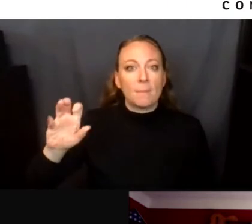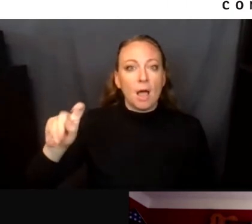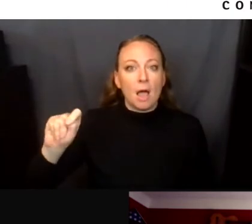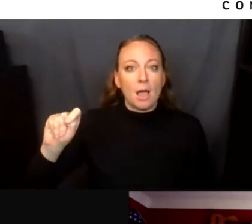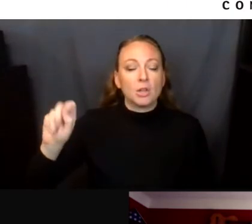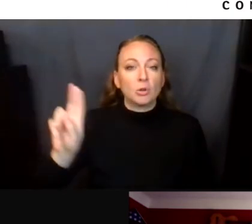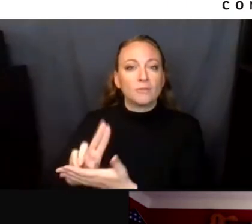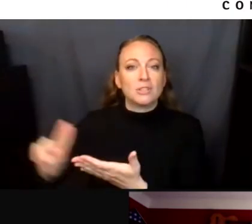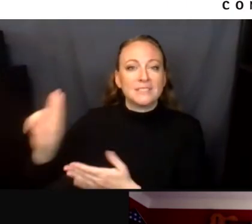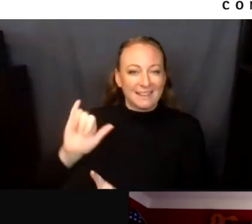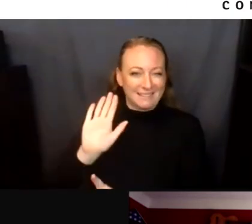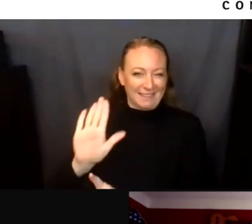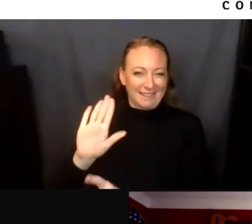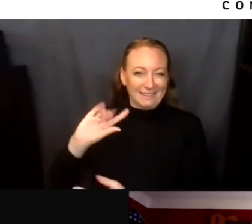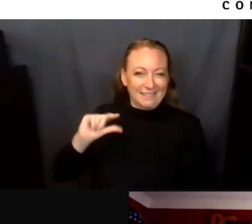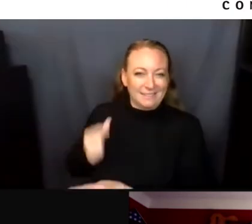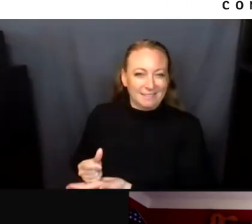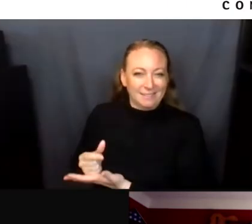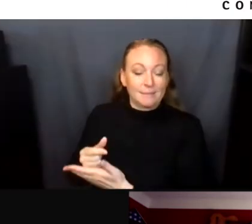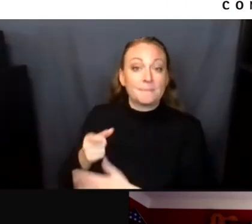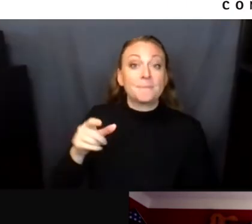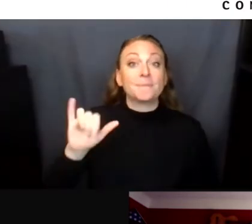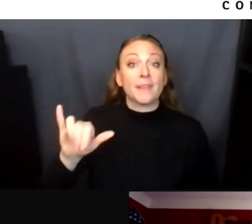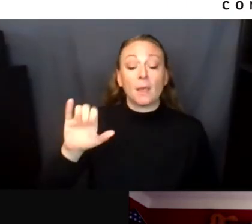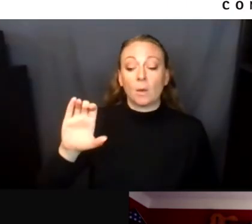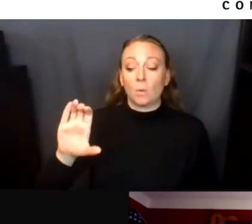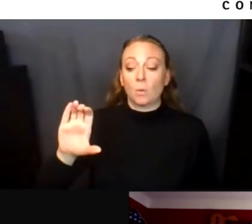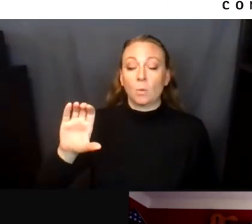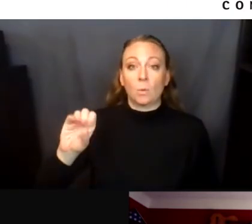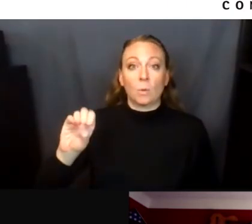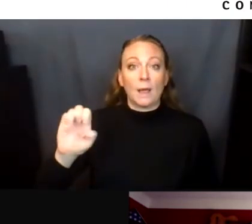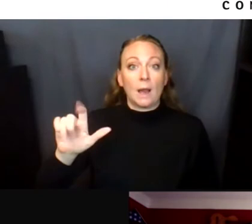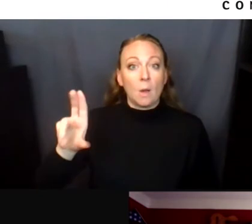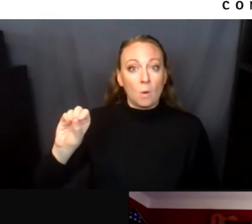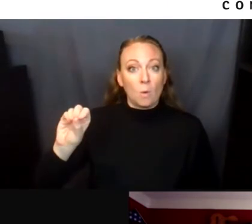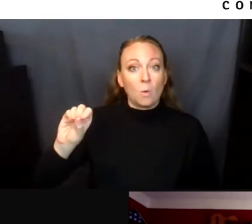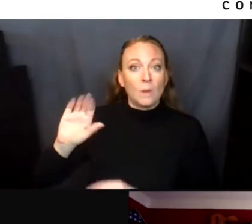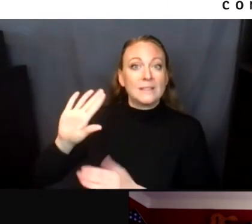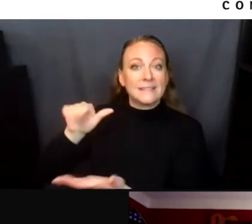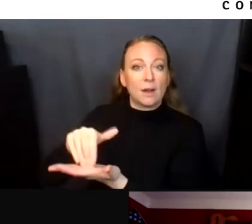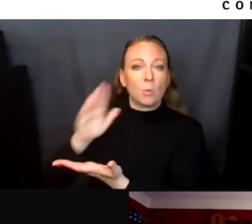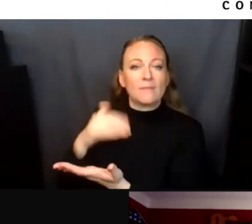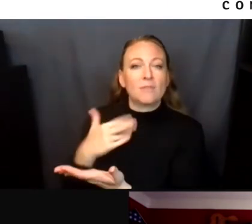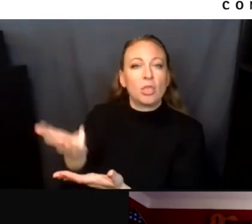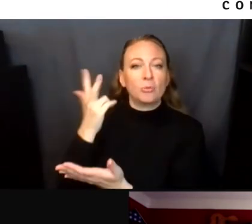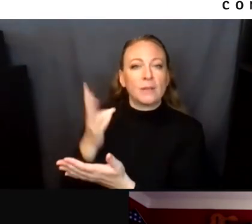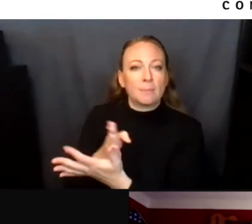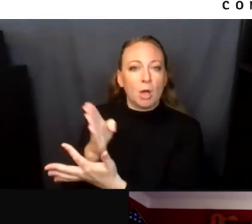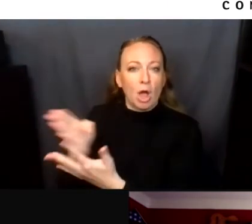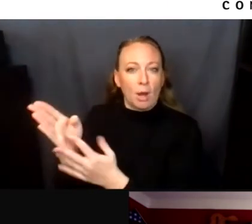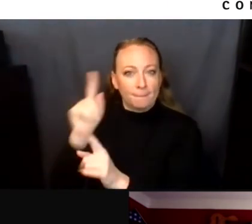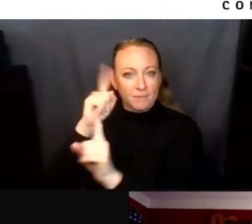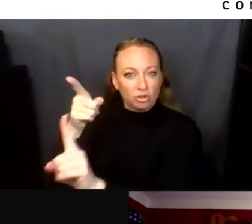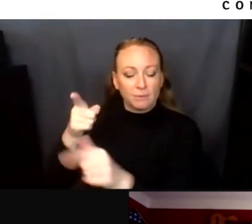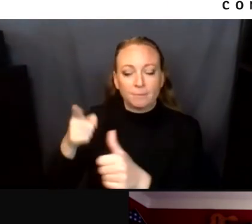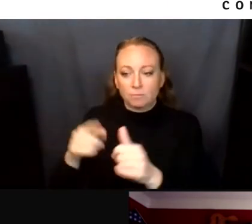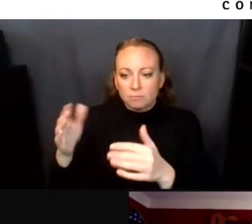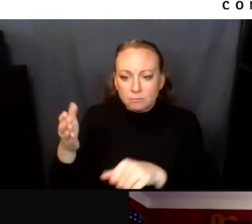The Coelho Center will pursue a three-pronged mission convening thought leaders to pursue positive change